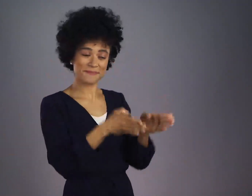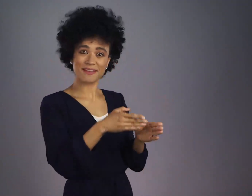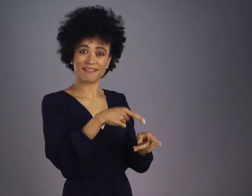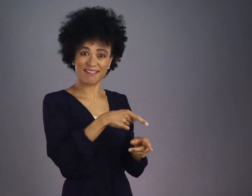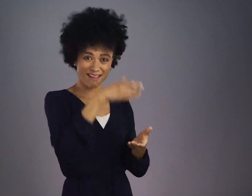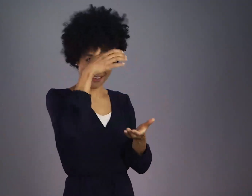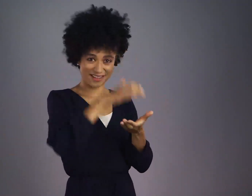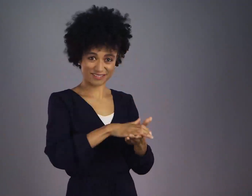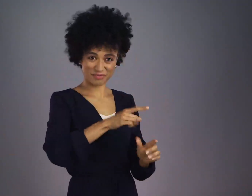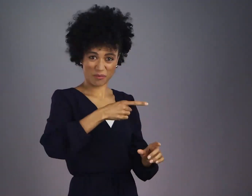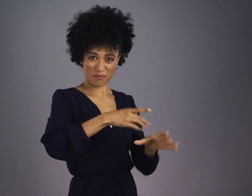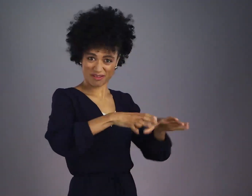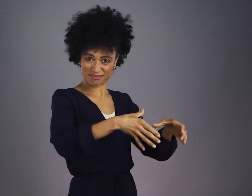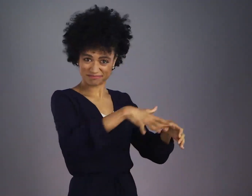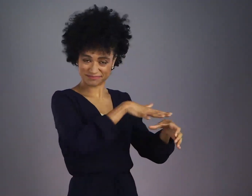Let's now go back to husband number one.